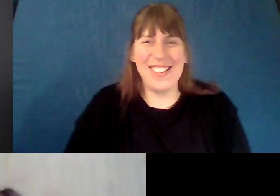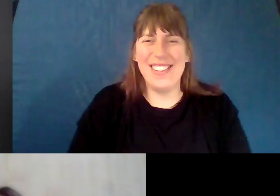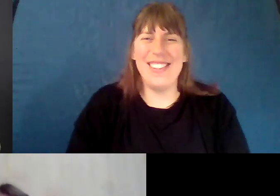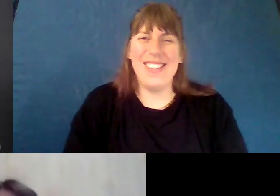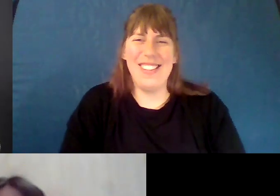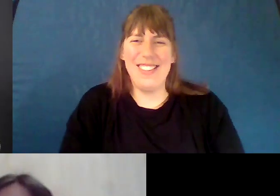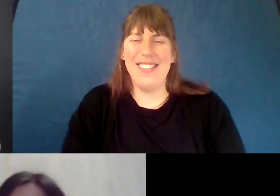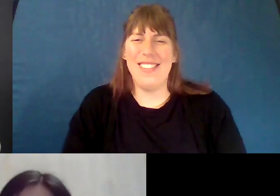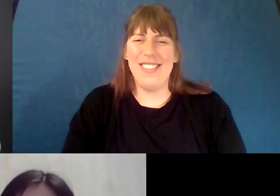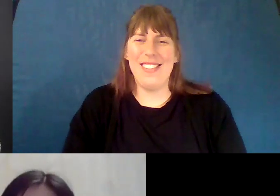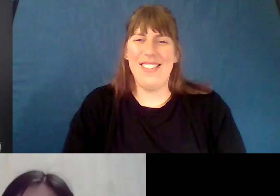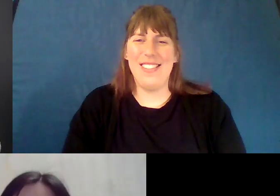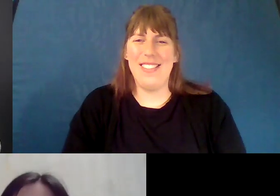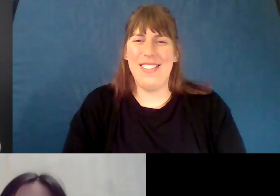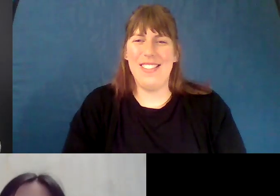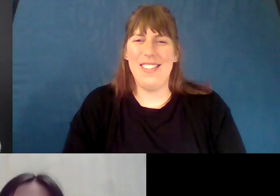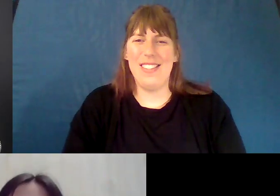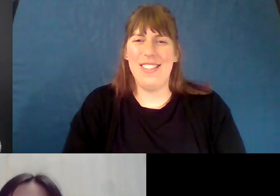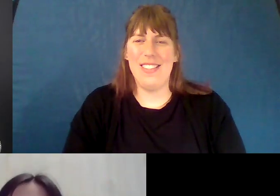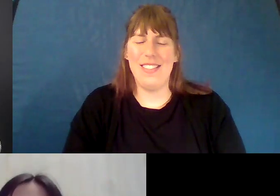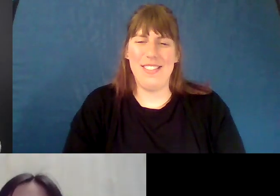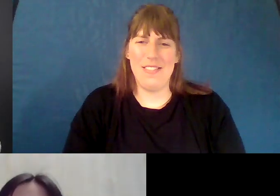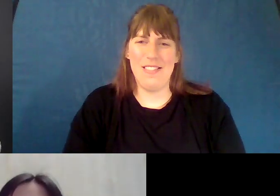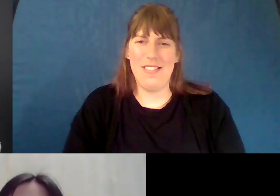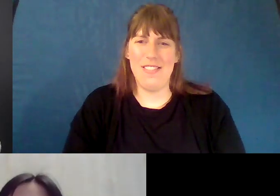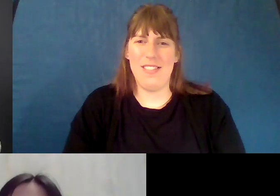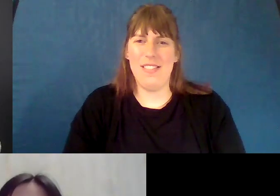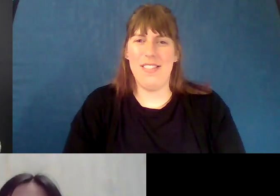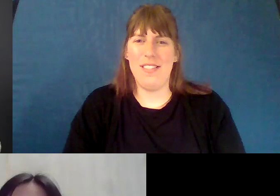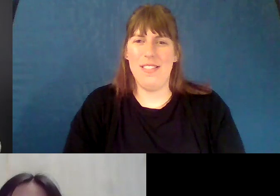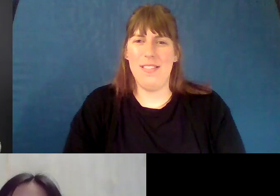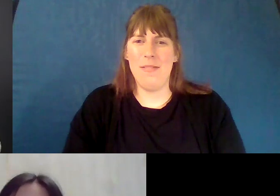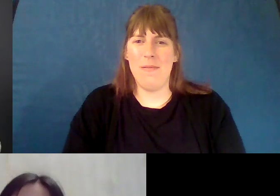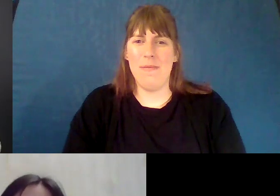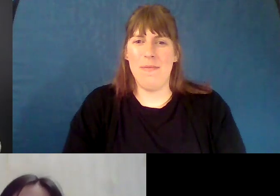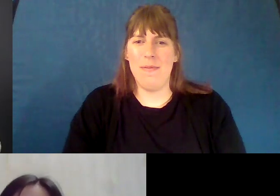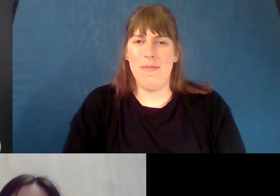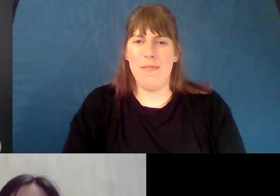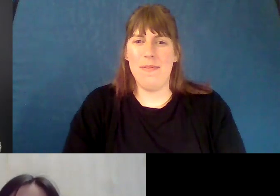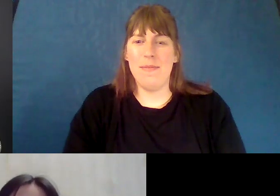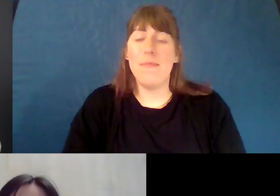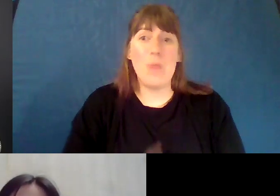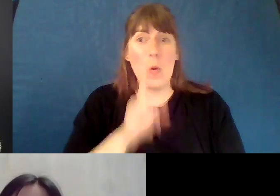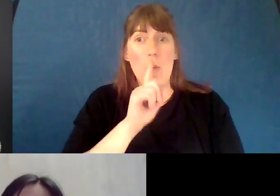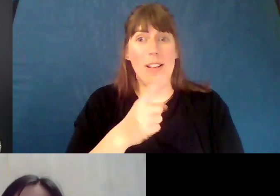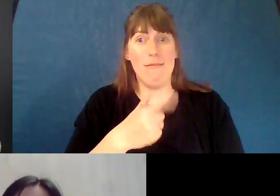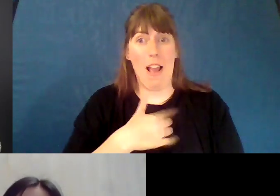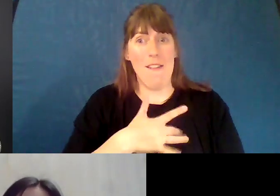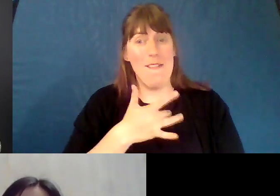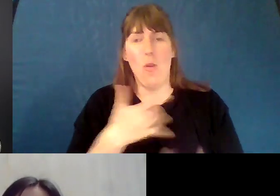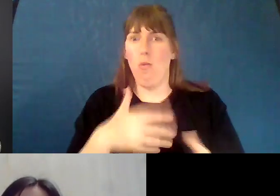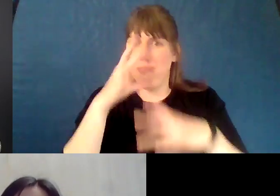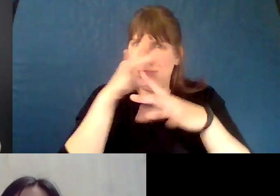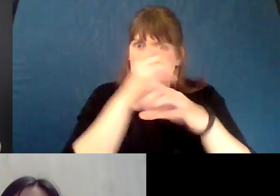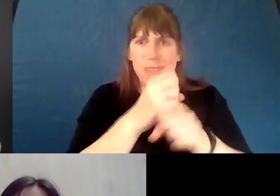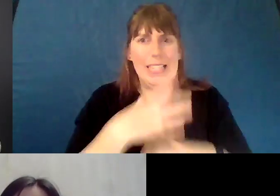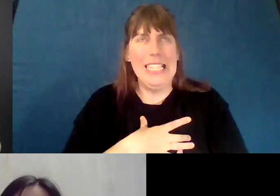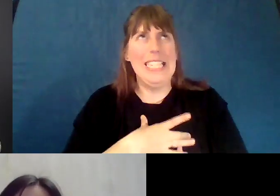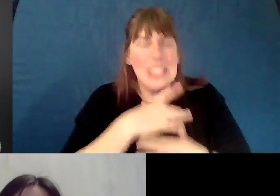But one of the things that's really fascinating for me is kind of, I think your,